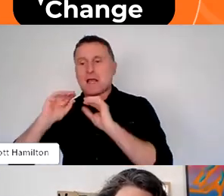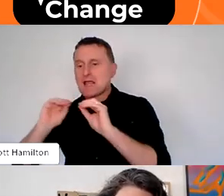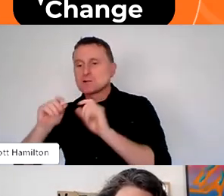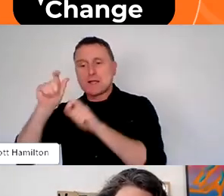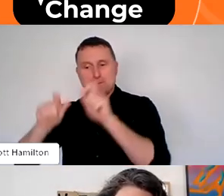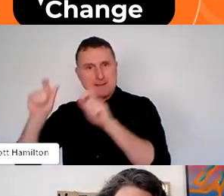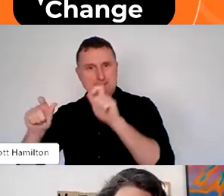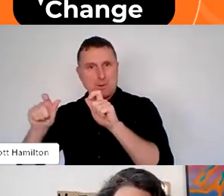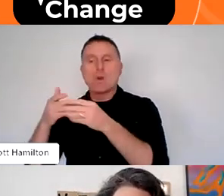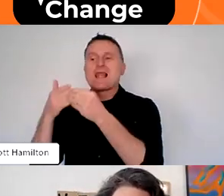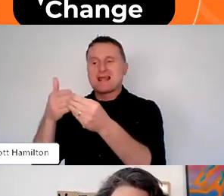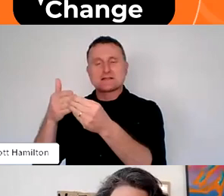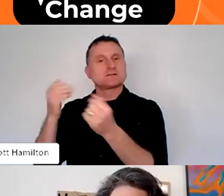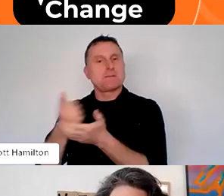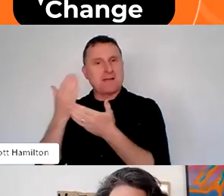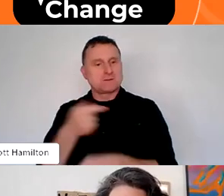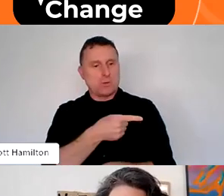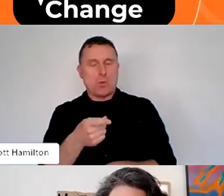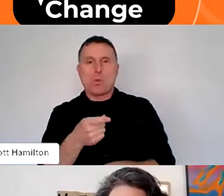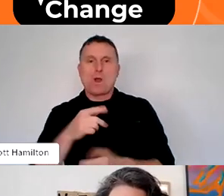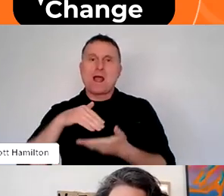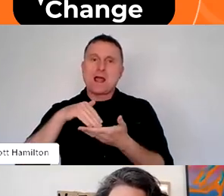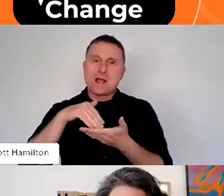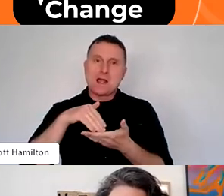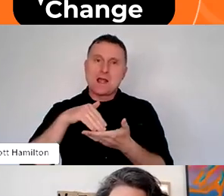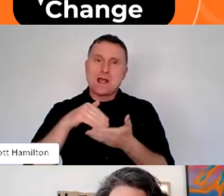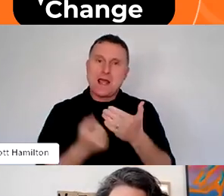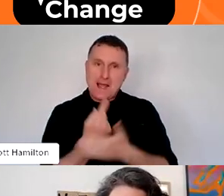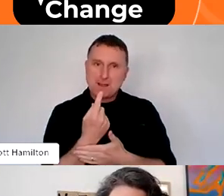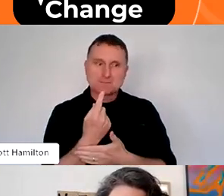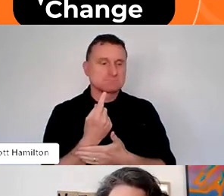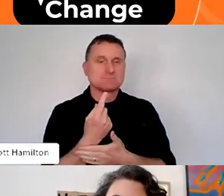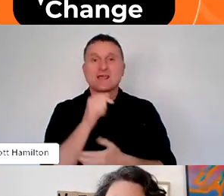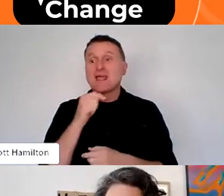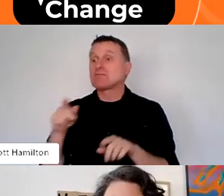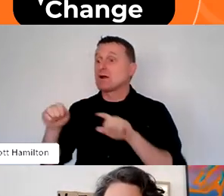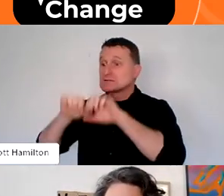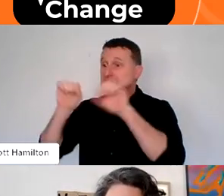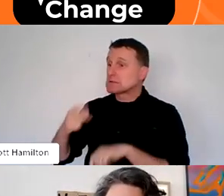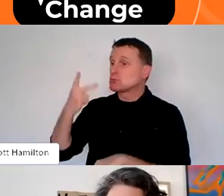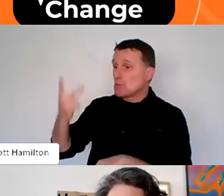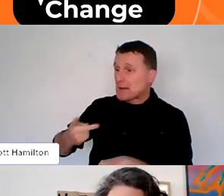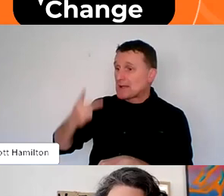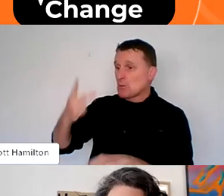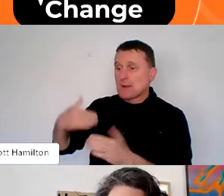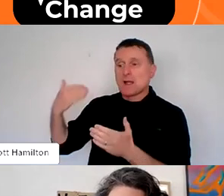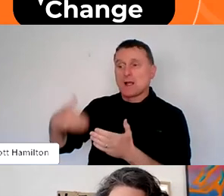make that happen and we're not going to get that by serving same old same old. I don't believe that New Zealand is particularly good